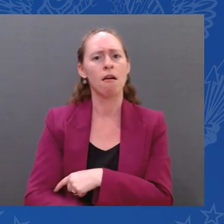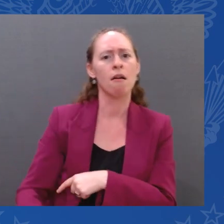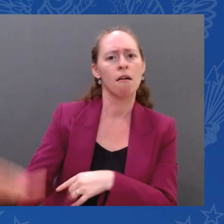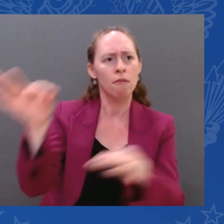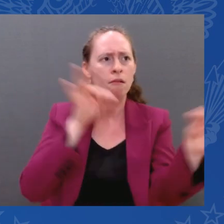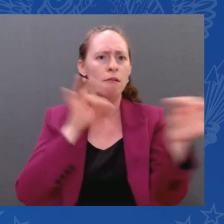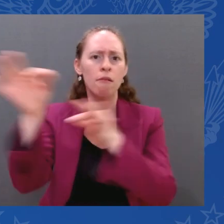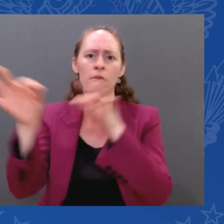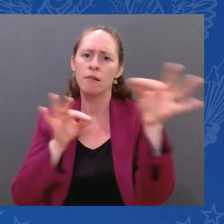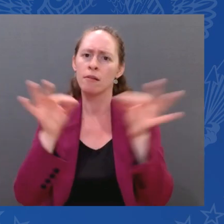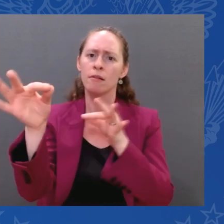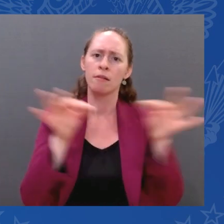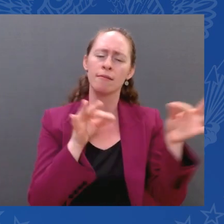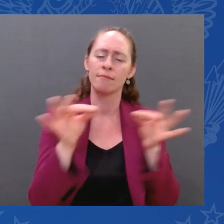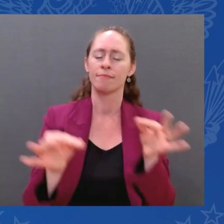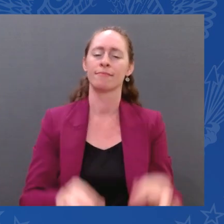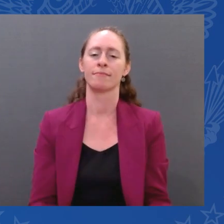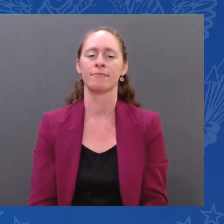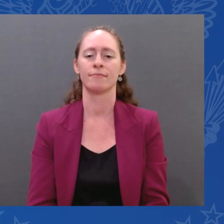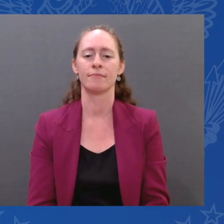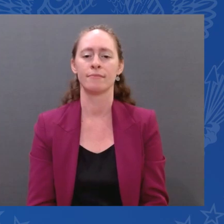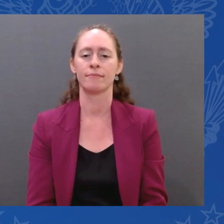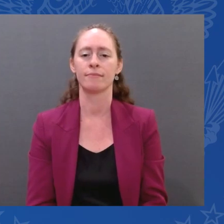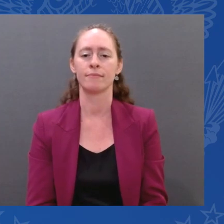in our obligations to one another as fellow Americans.